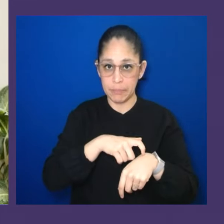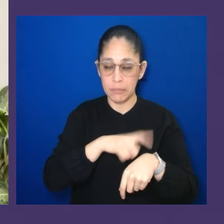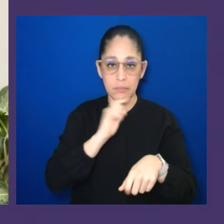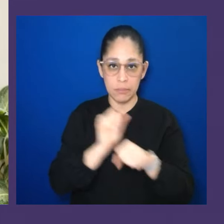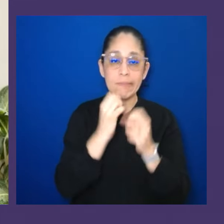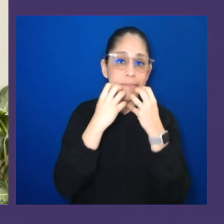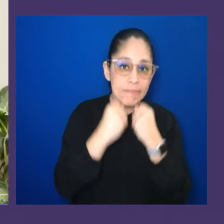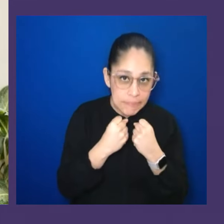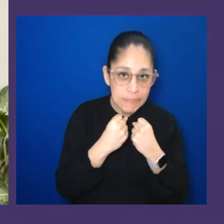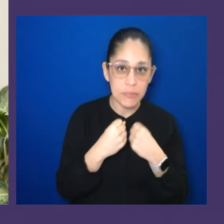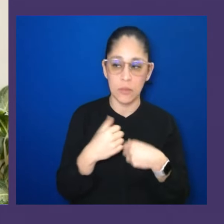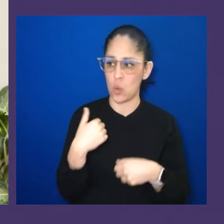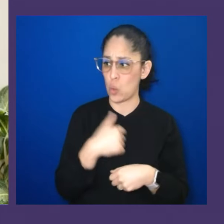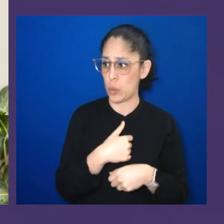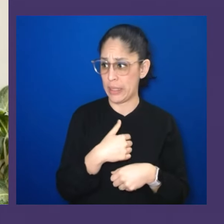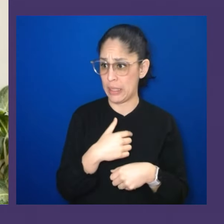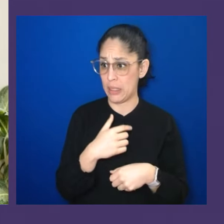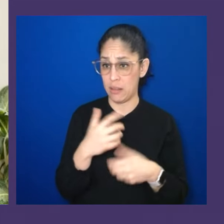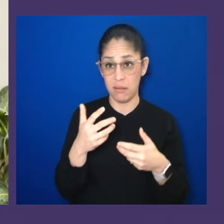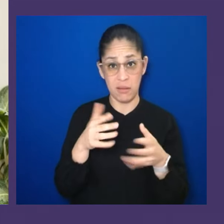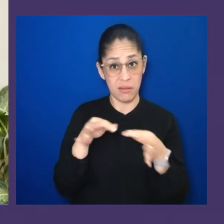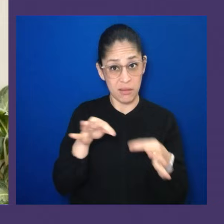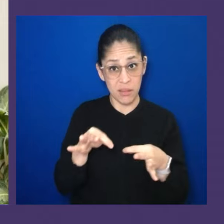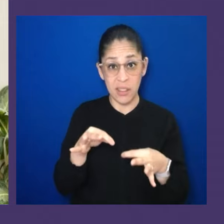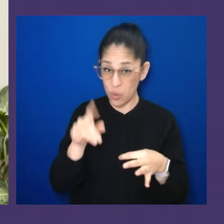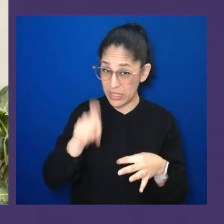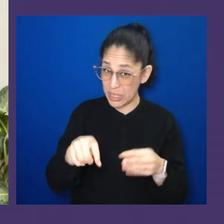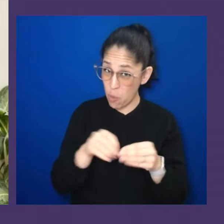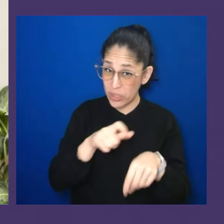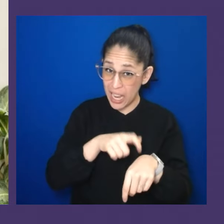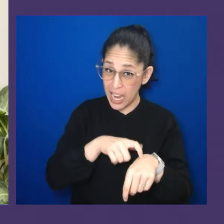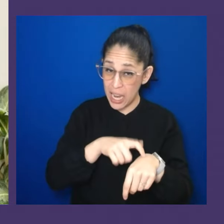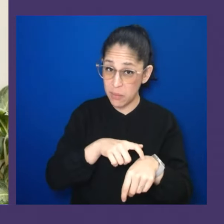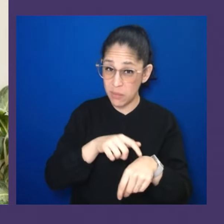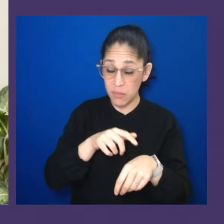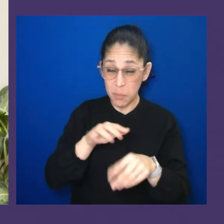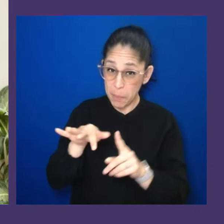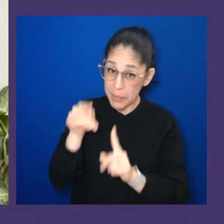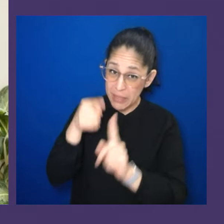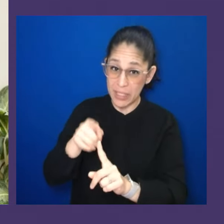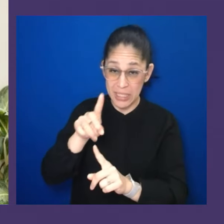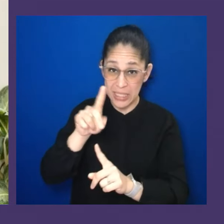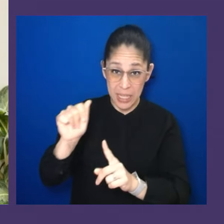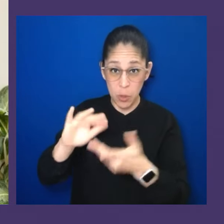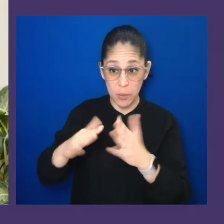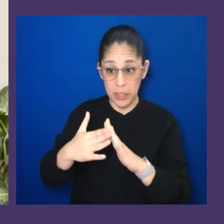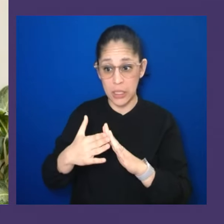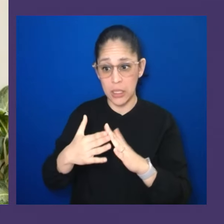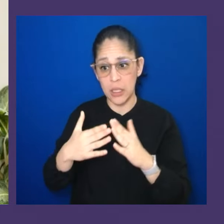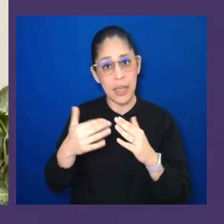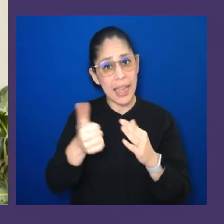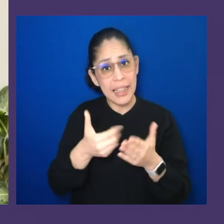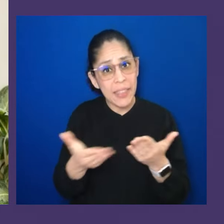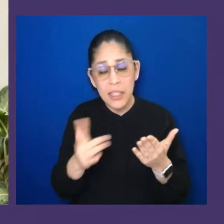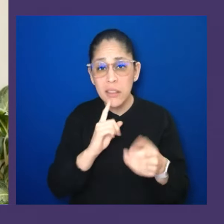especially in the disabled community, anything that saves us time is such a big help.